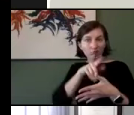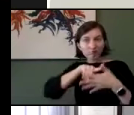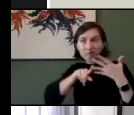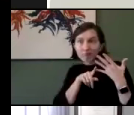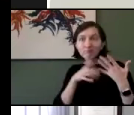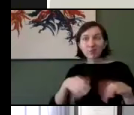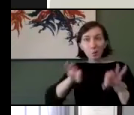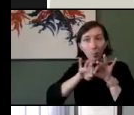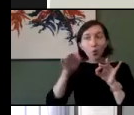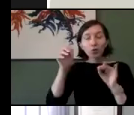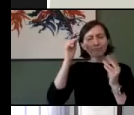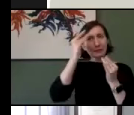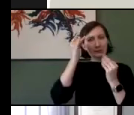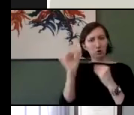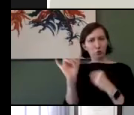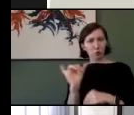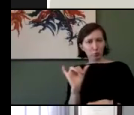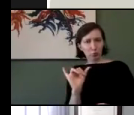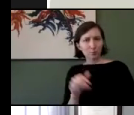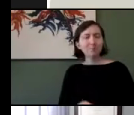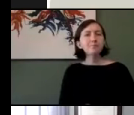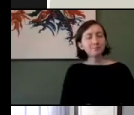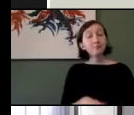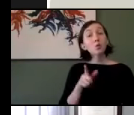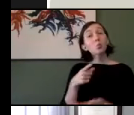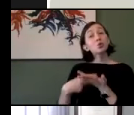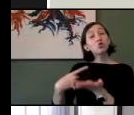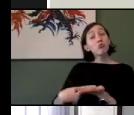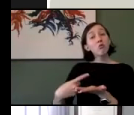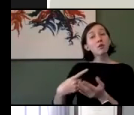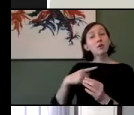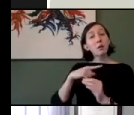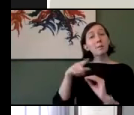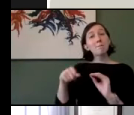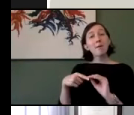When talking about clear masks,